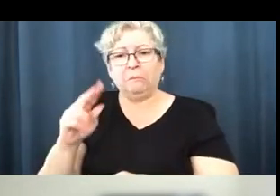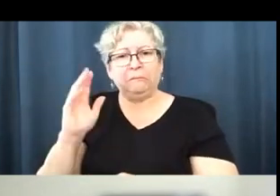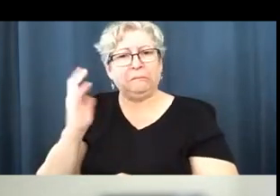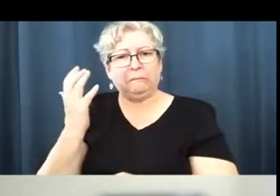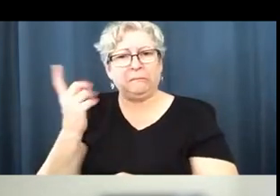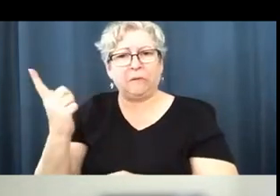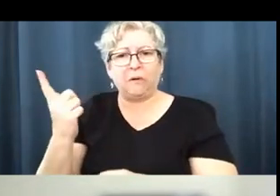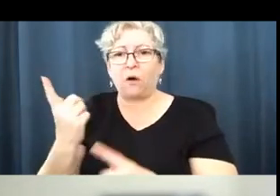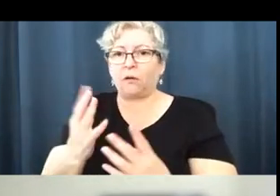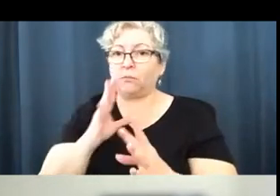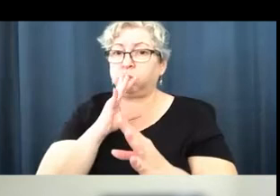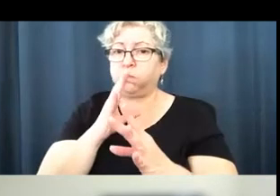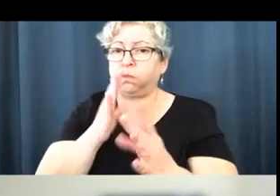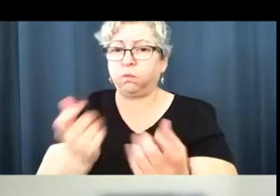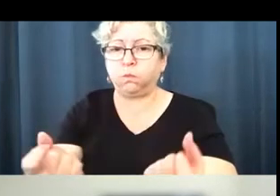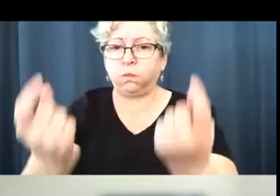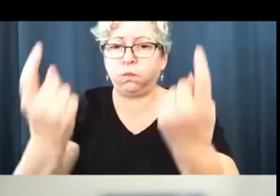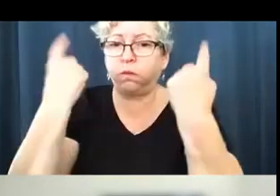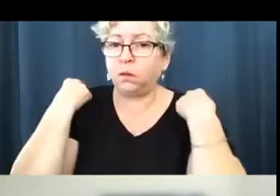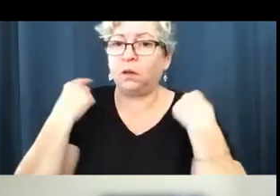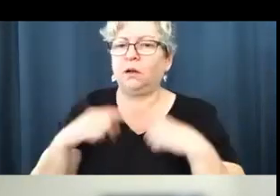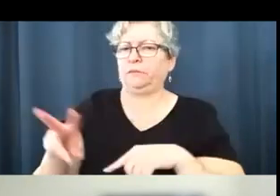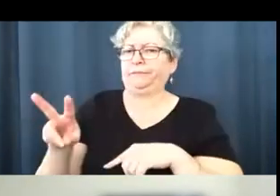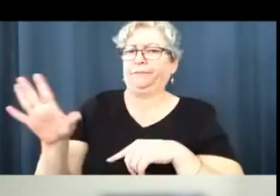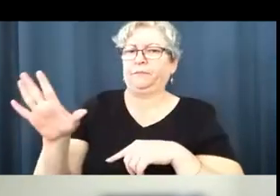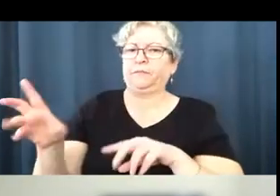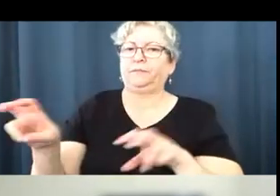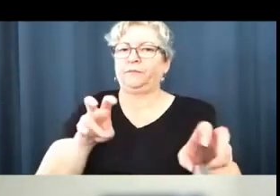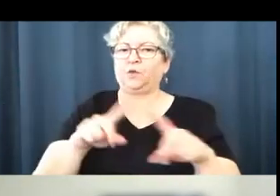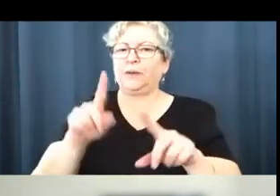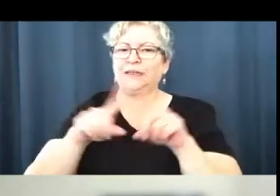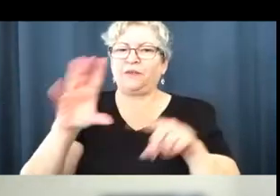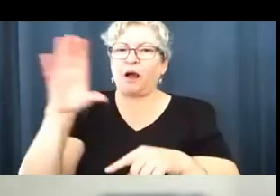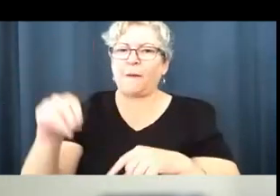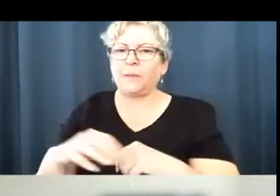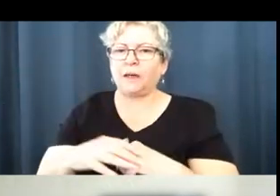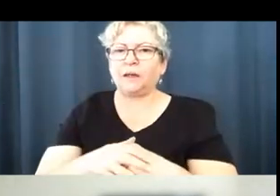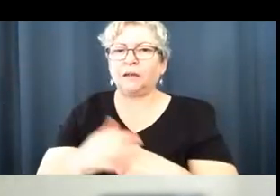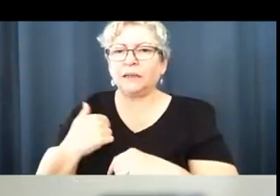you might wanna go to a different company. What else William, have I missed some roles there?